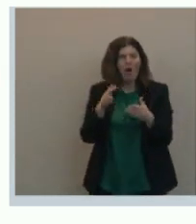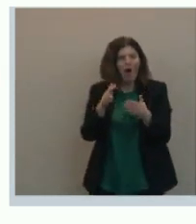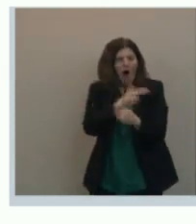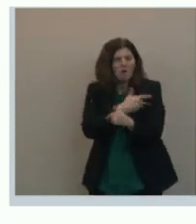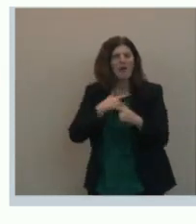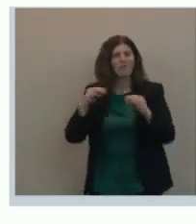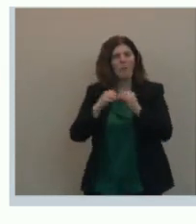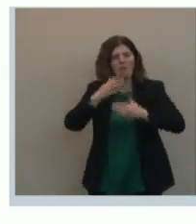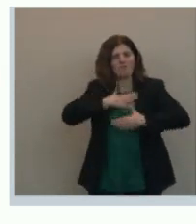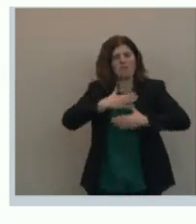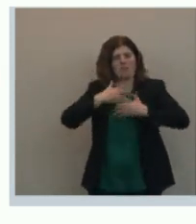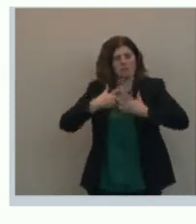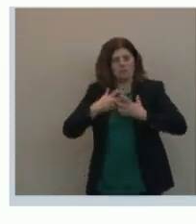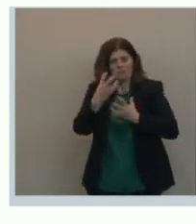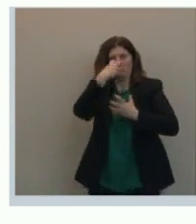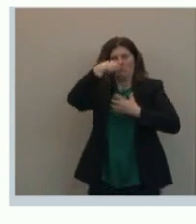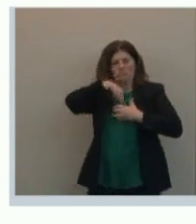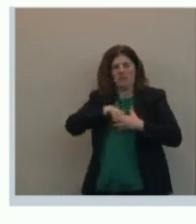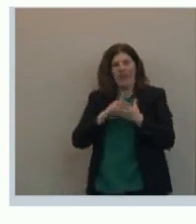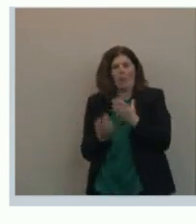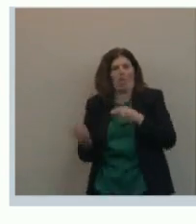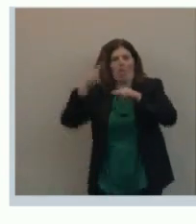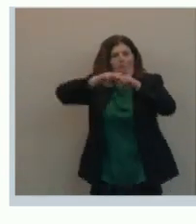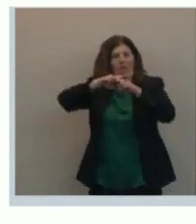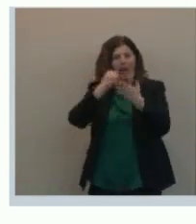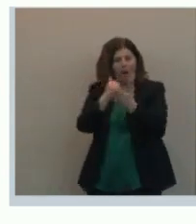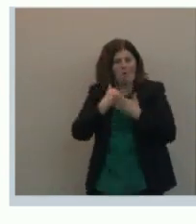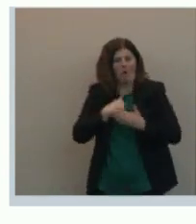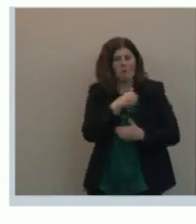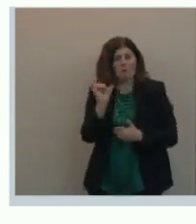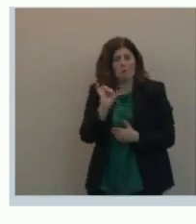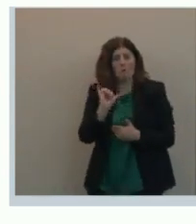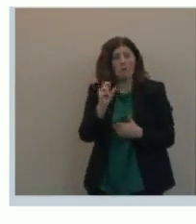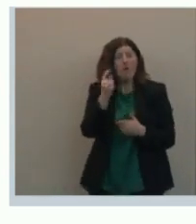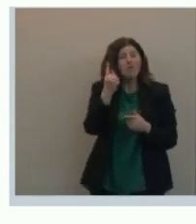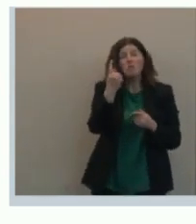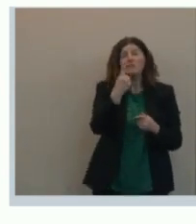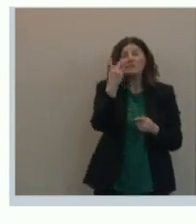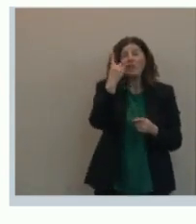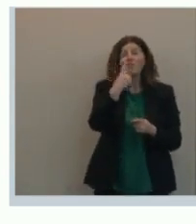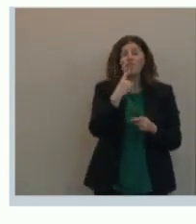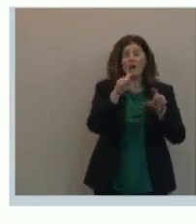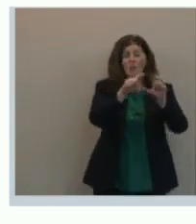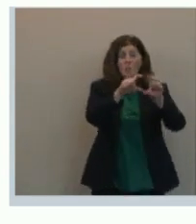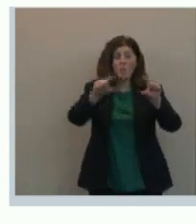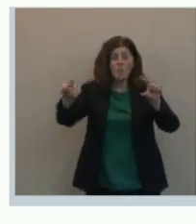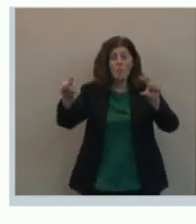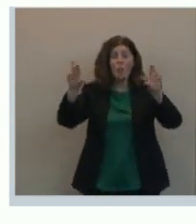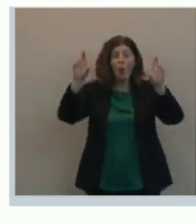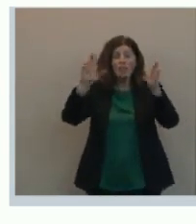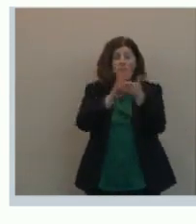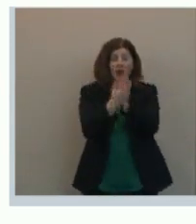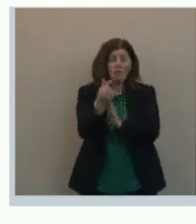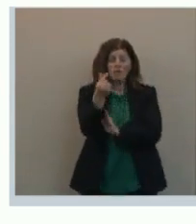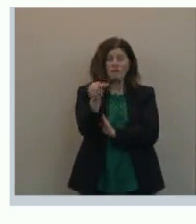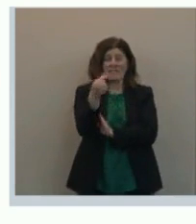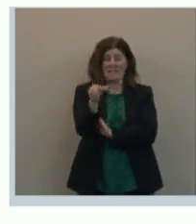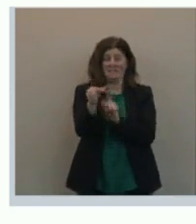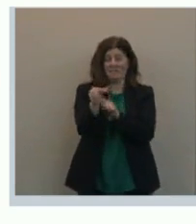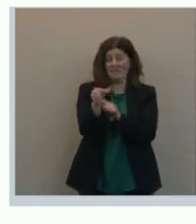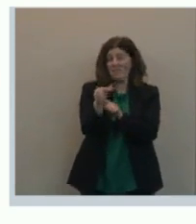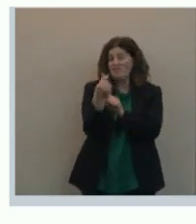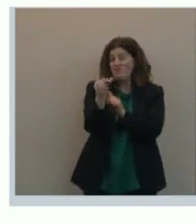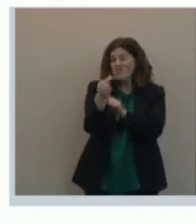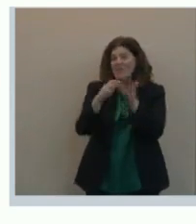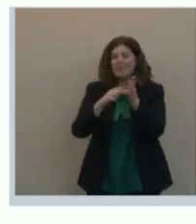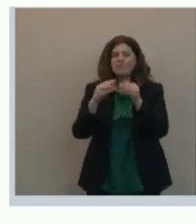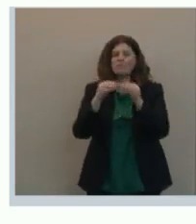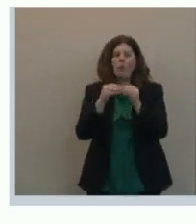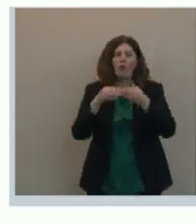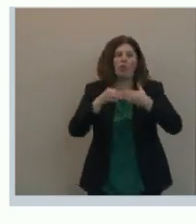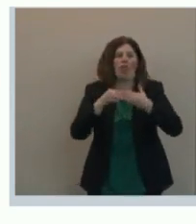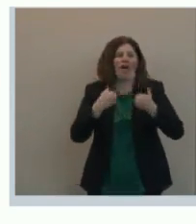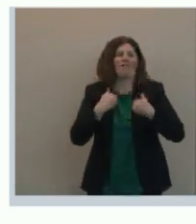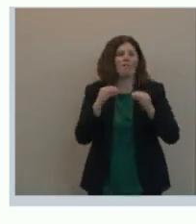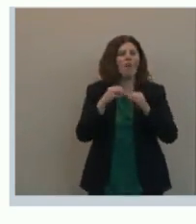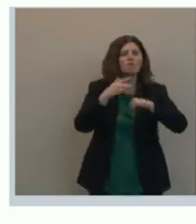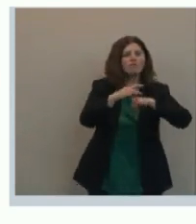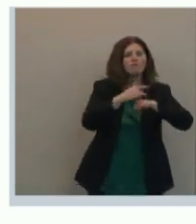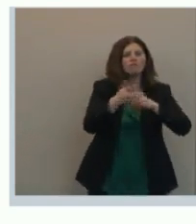AS WE START GETTING MORE RESOURCES AND HOSPITALS EXPAND THEIR ICU BEDS, AS HOSPITALS EXPAND THEIR VENTILATORS, WE WILL PUT THAT IN THE EQUATION.